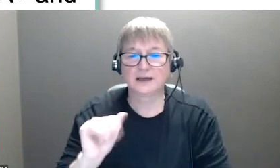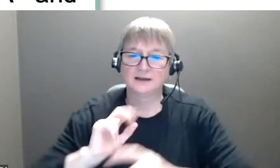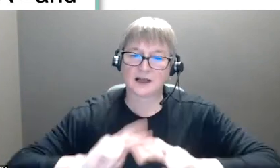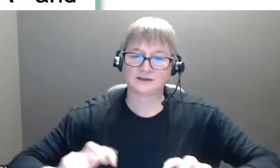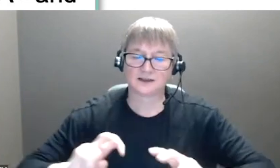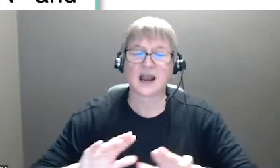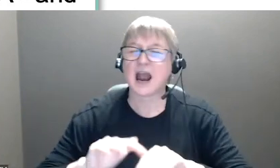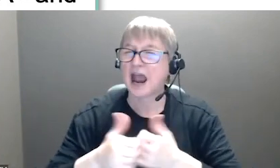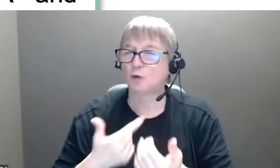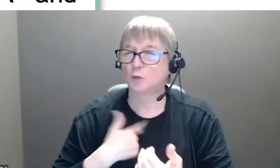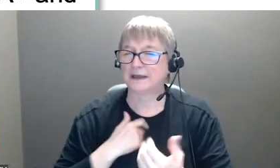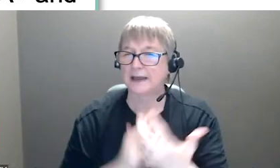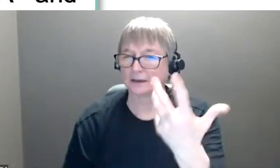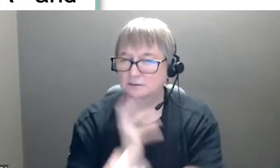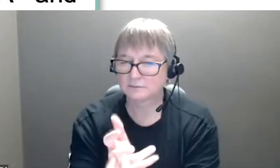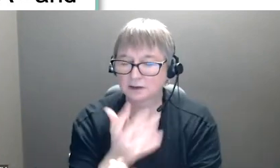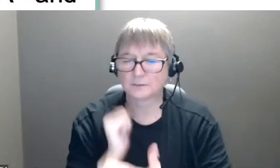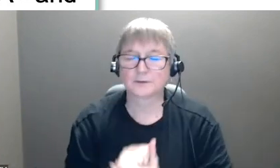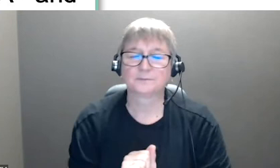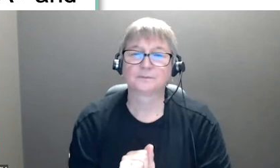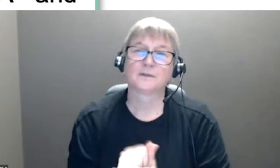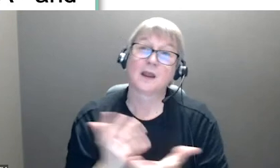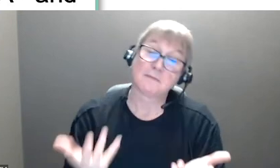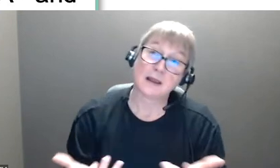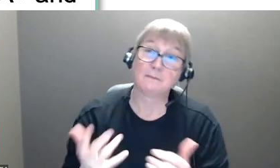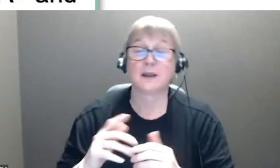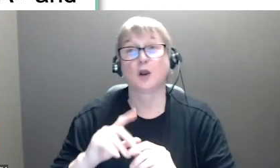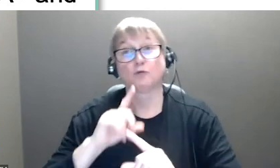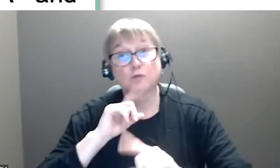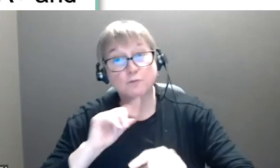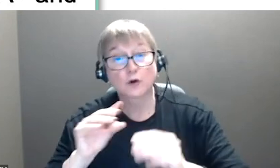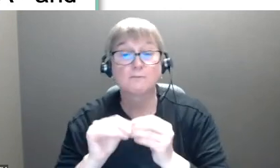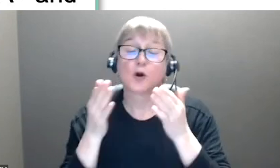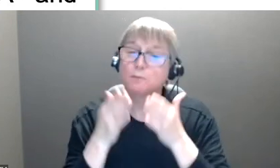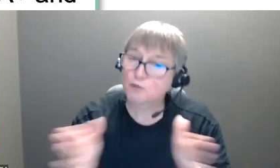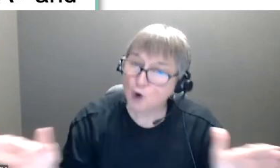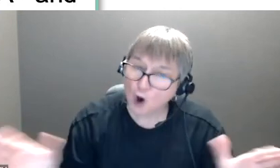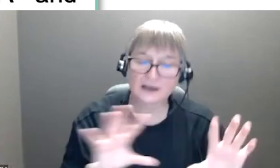on diversity including, such as different racial and ethnic groups, to tailor services and provide